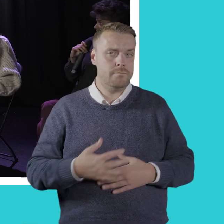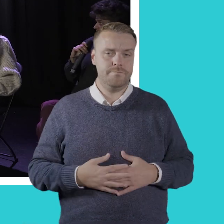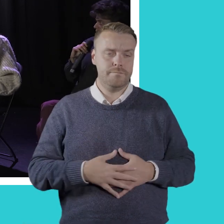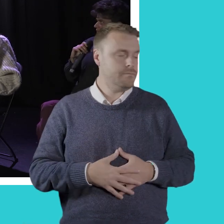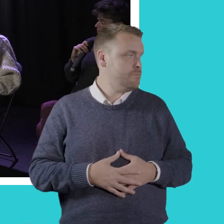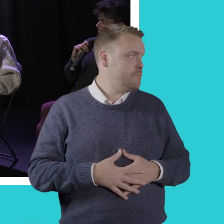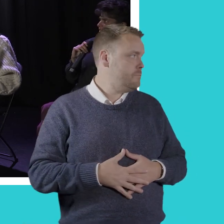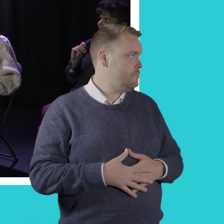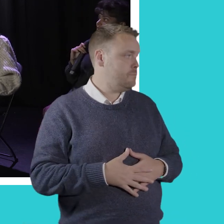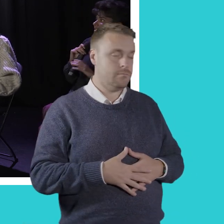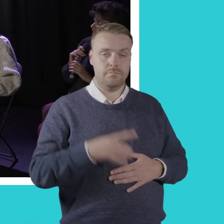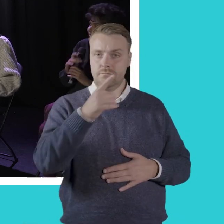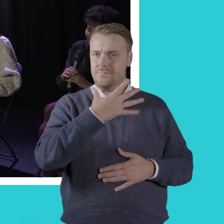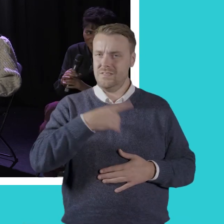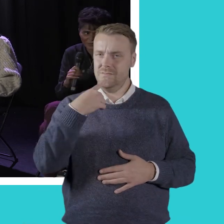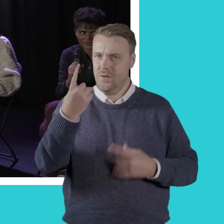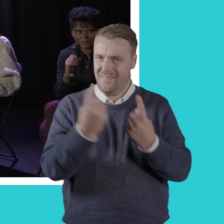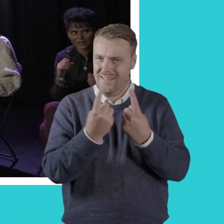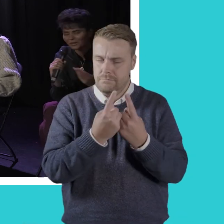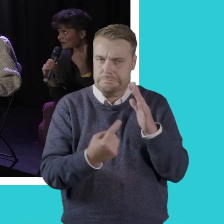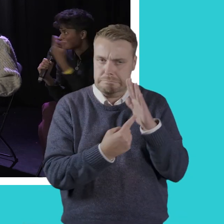I'll just say one piece really quickly just because I think it feels really important about